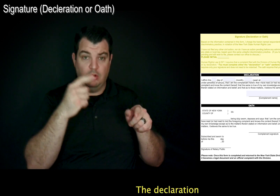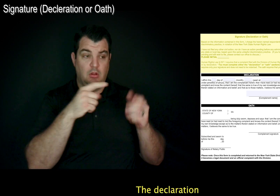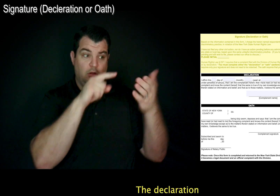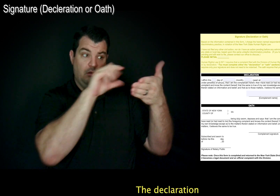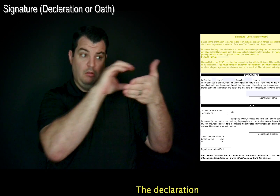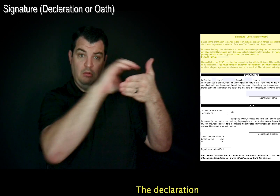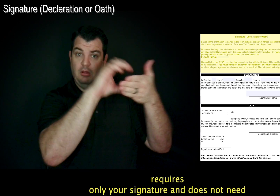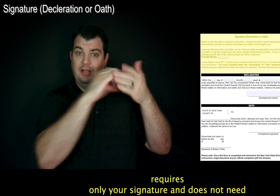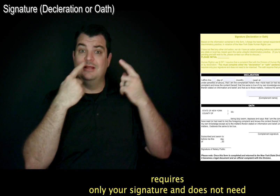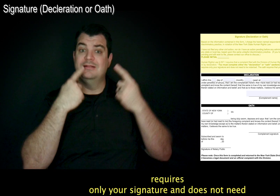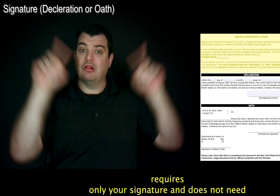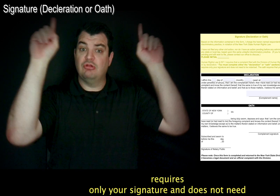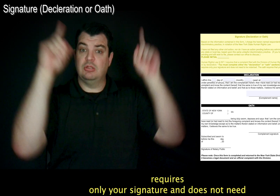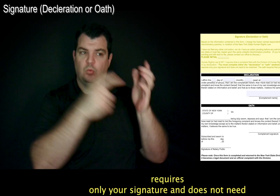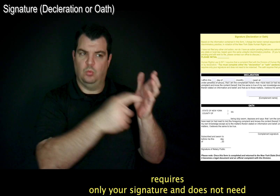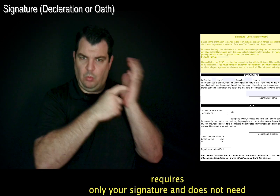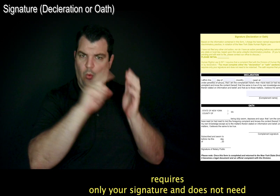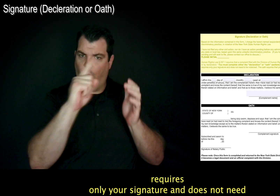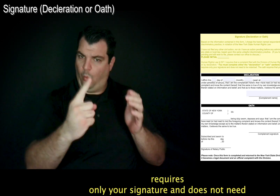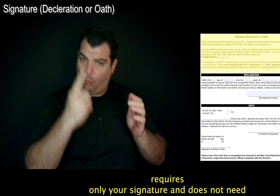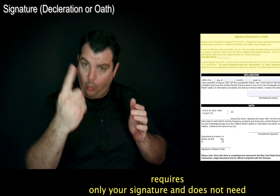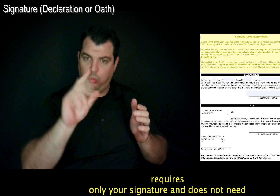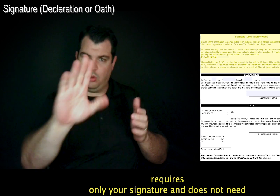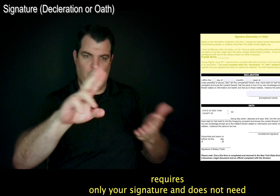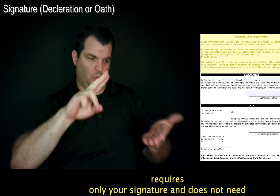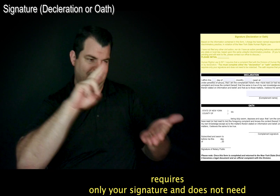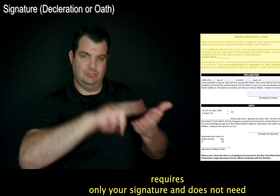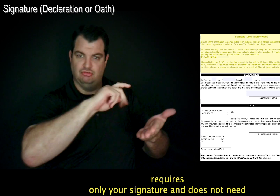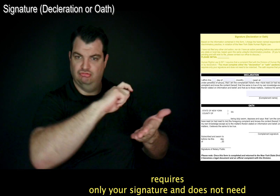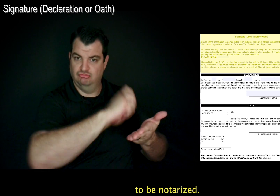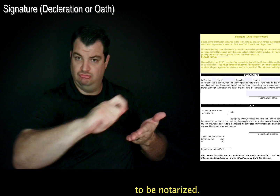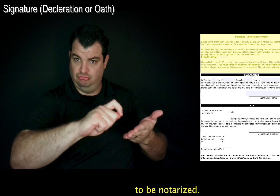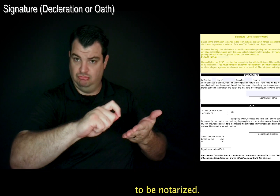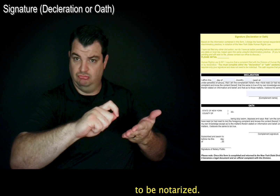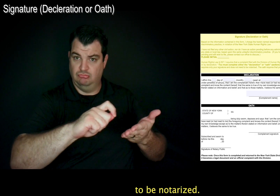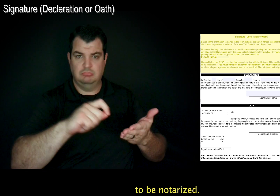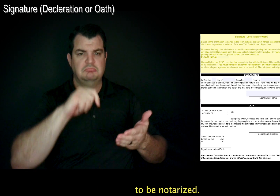The declaration requires only your signature and does not need to be notarized.